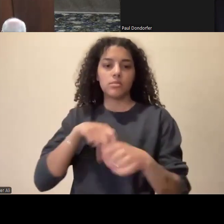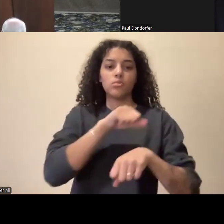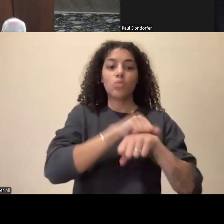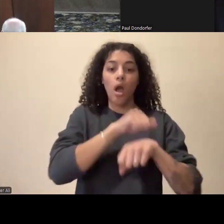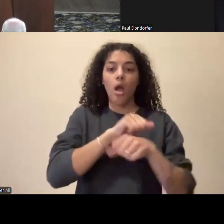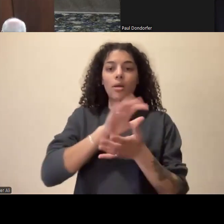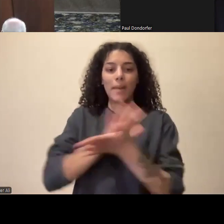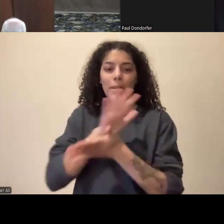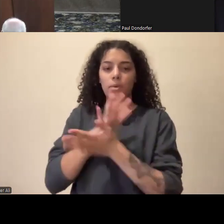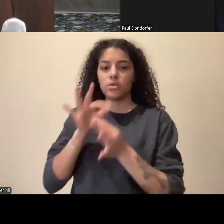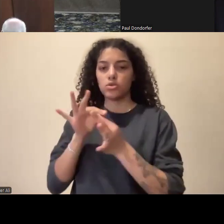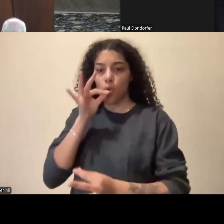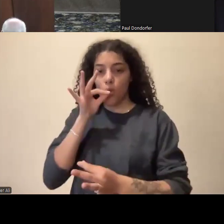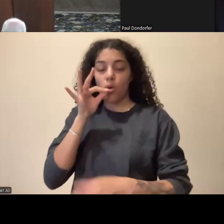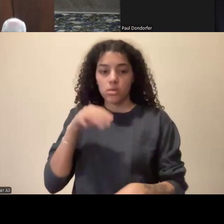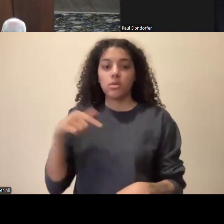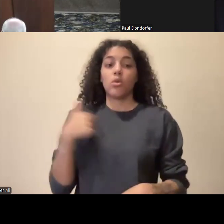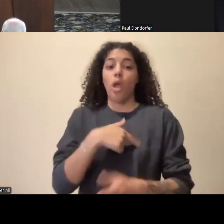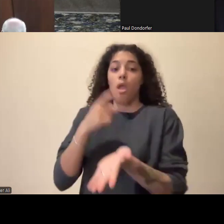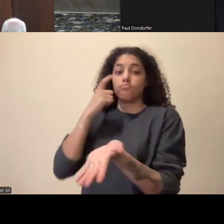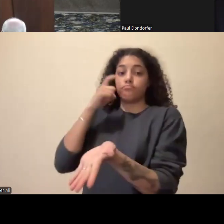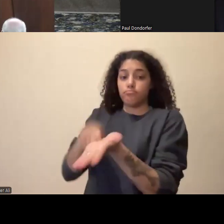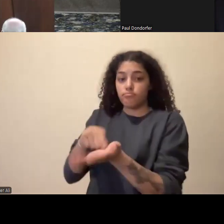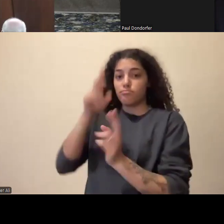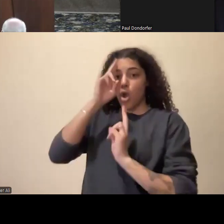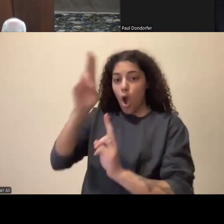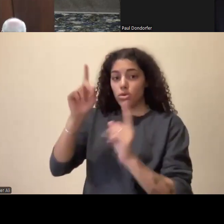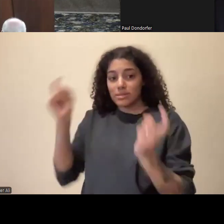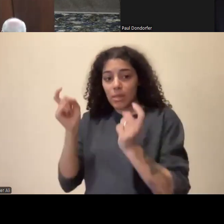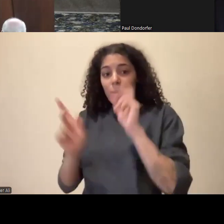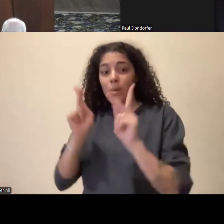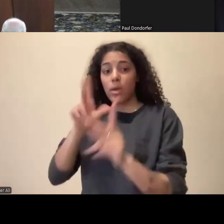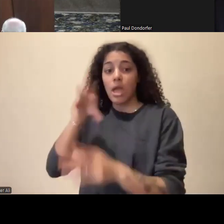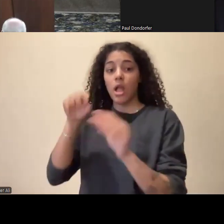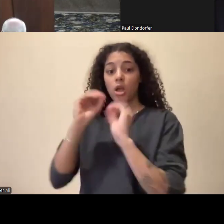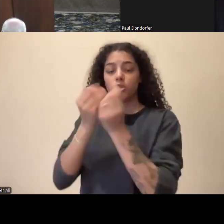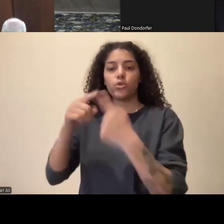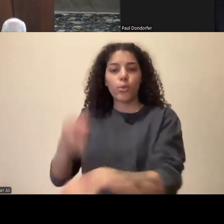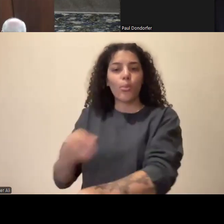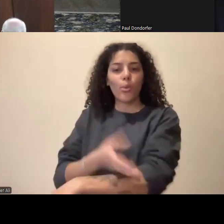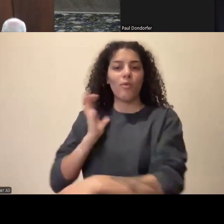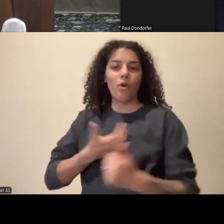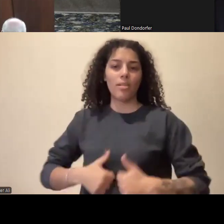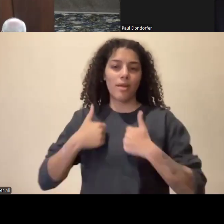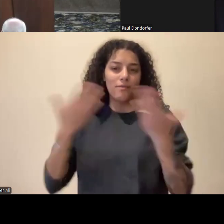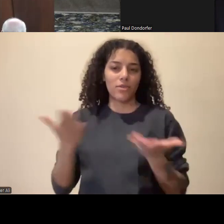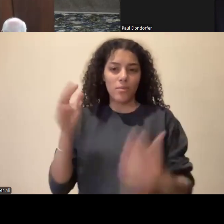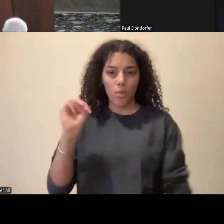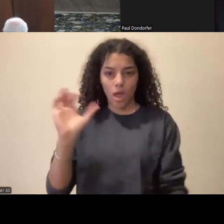of the legislature to honor and celebrate the people and organizations which make Monroe County a better place to live And whereas attended to such concern